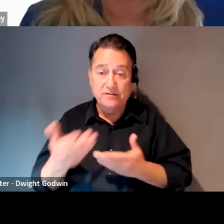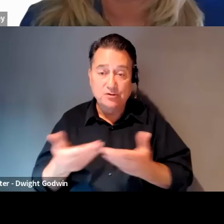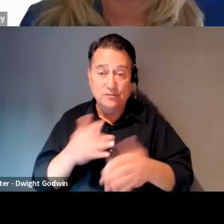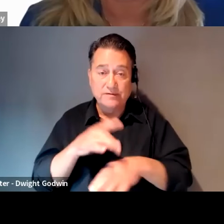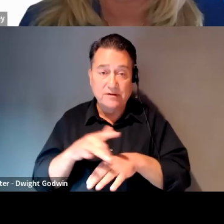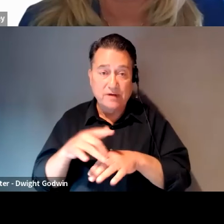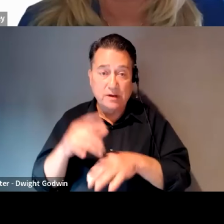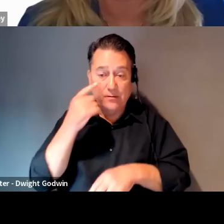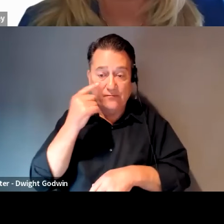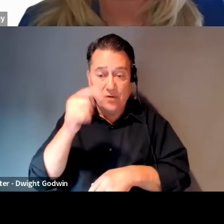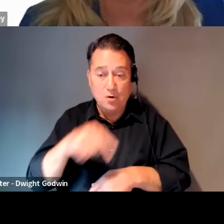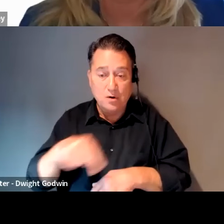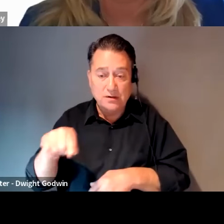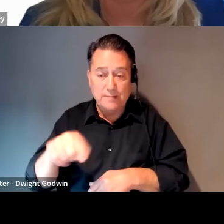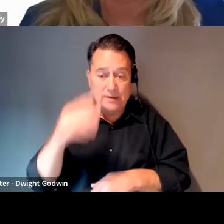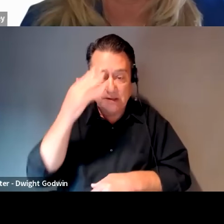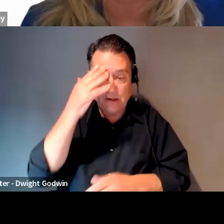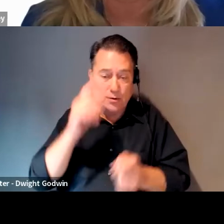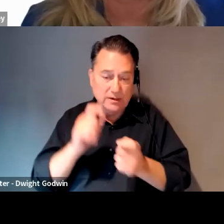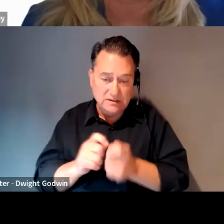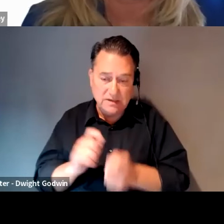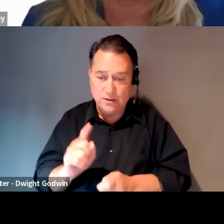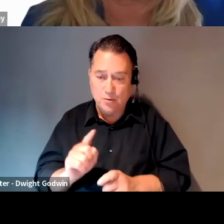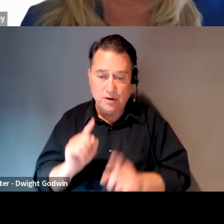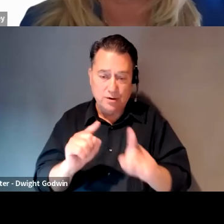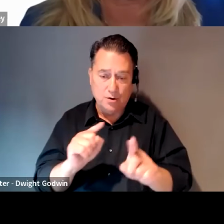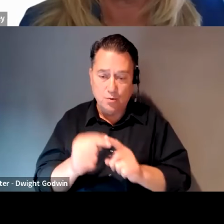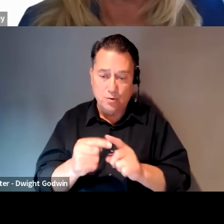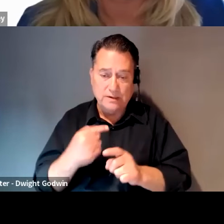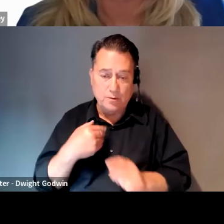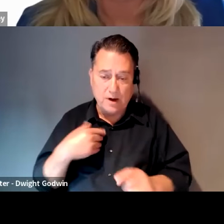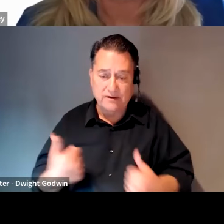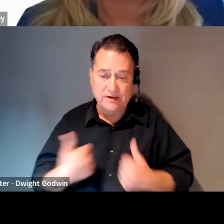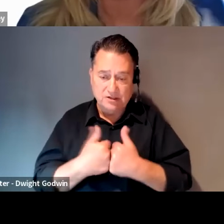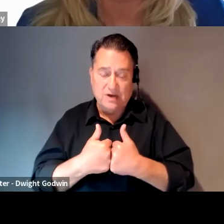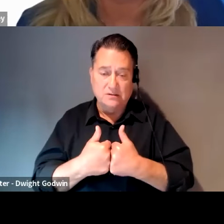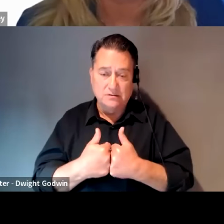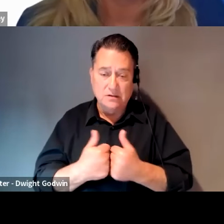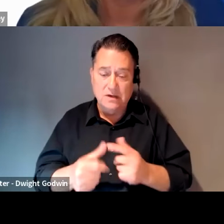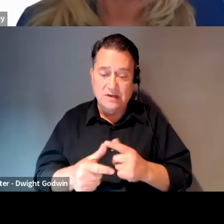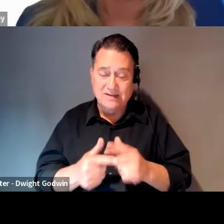to them and they knew exactly where to go when they were having challenges. And then the last thing,